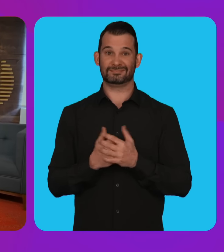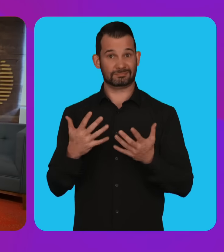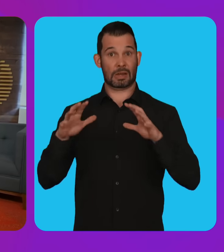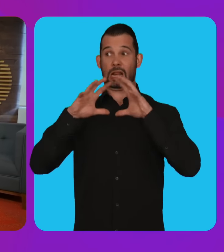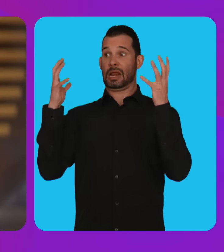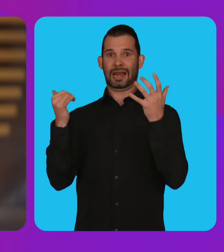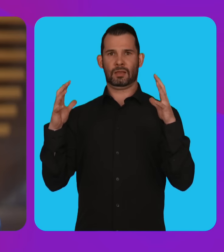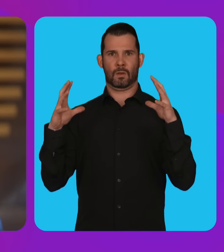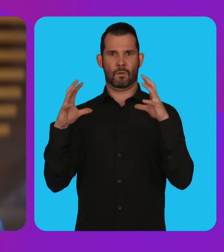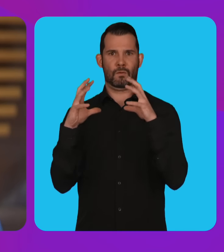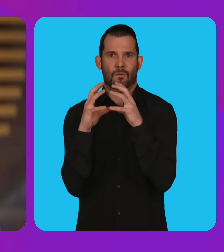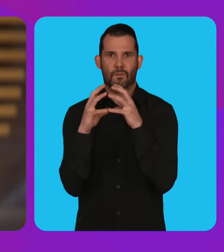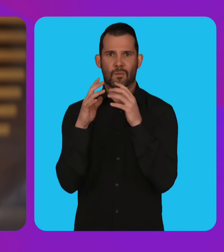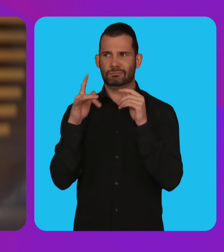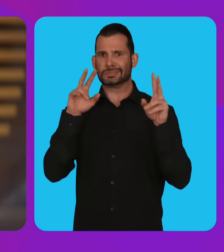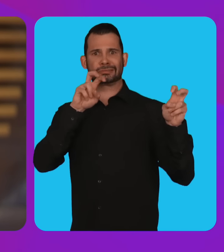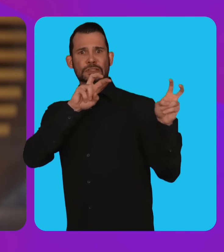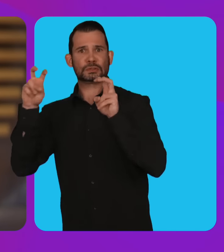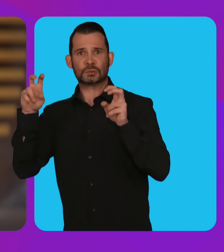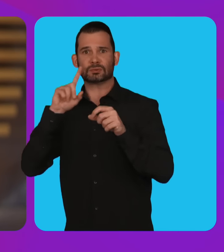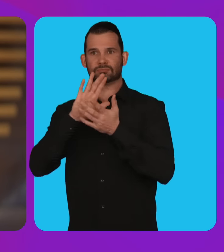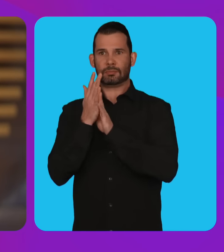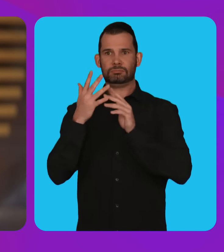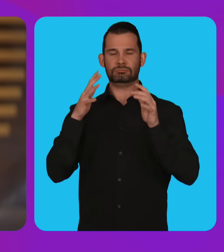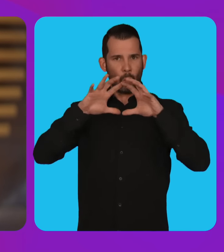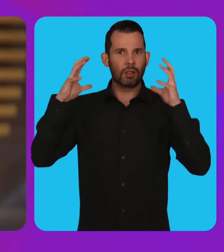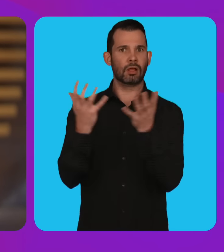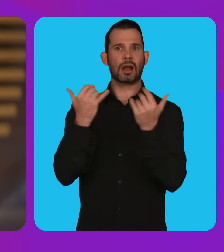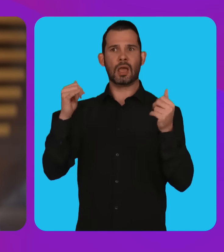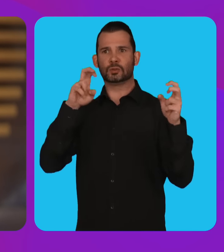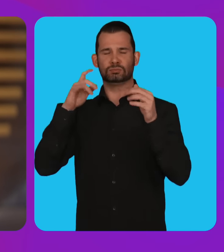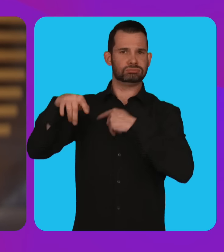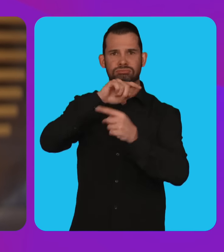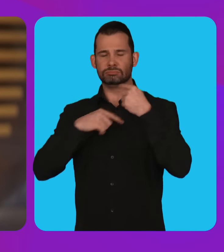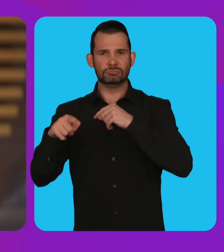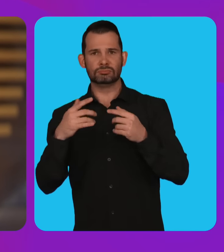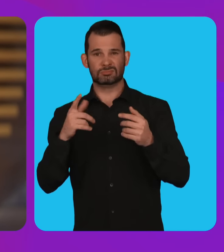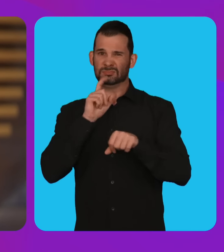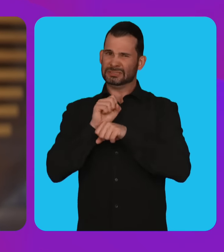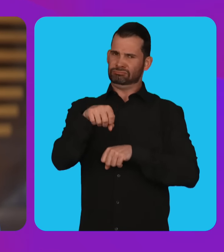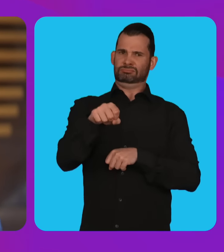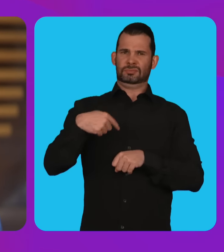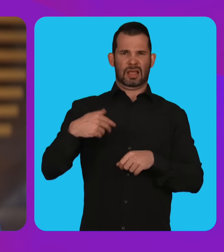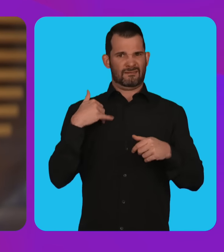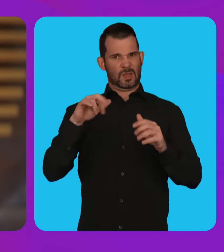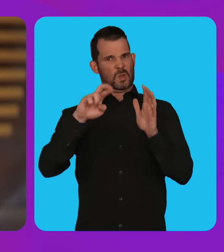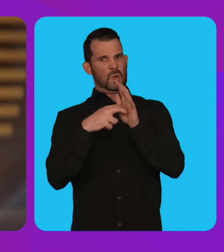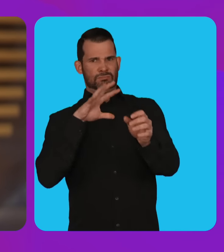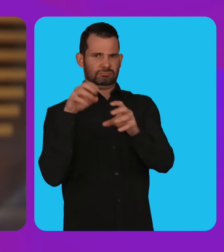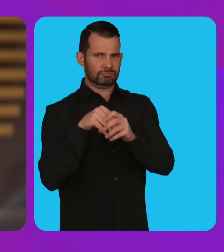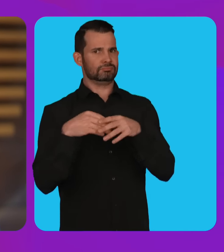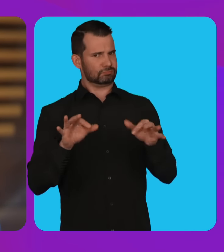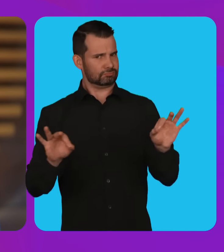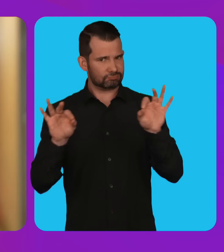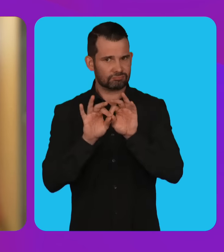The planet is getting smaller. Issues have become global. So we absolutely have that role to play.